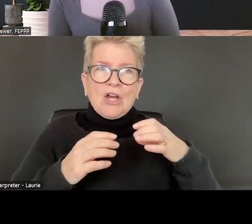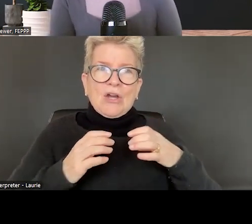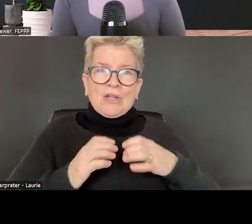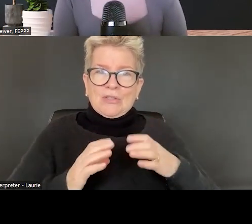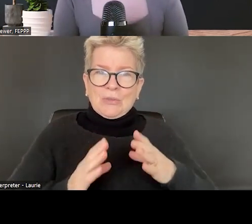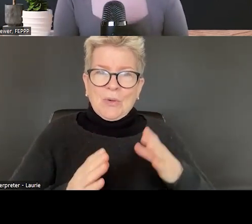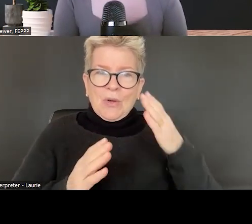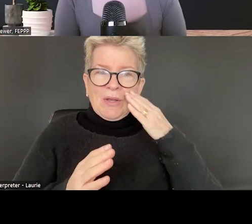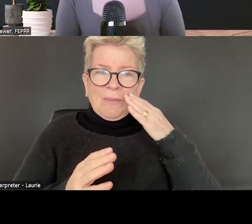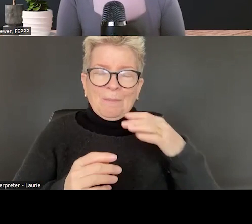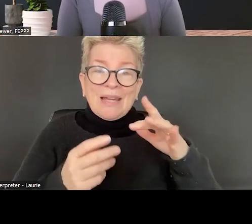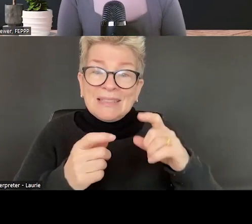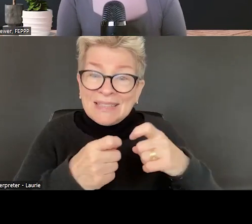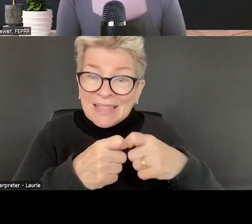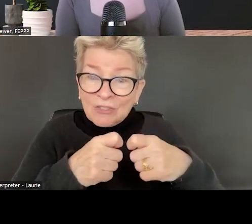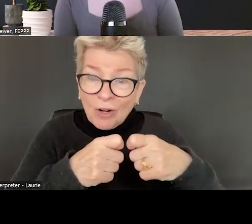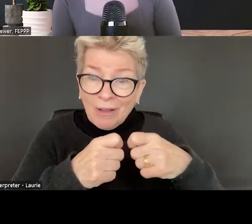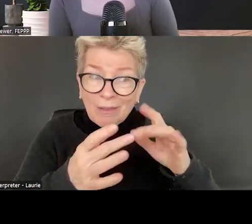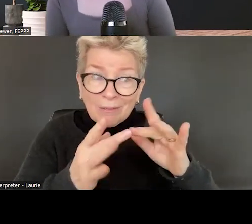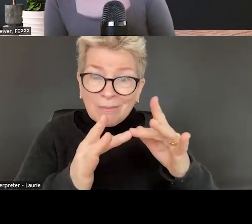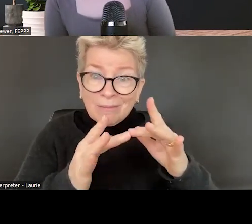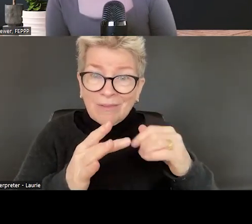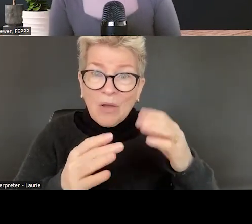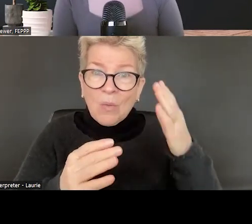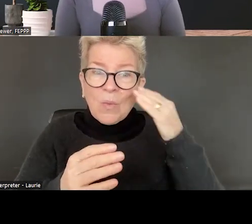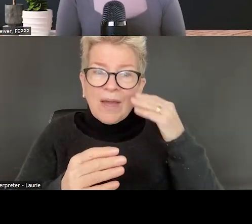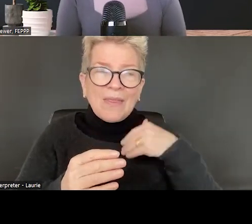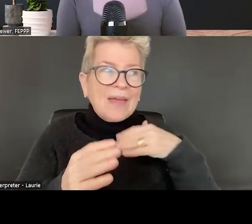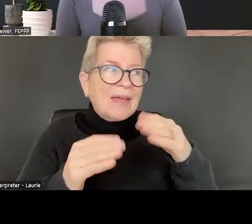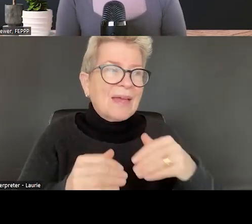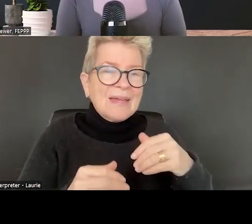consumer awareness, in particular the sneaky math. As a former math teacher,